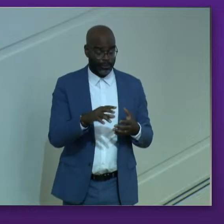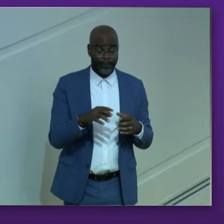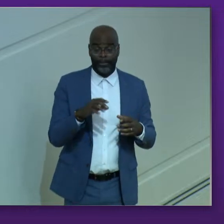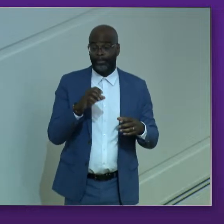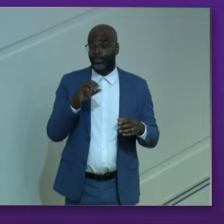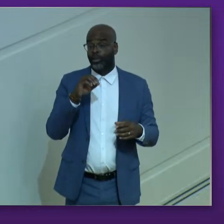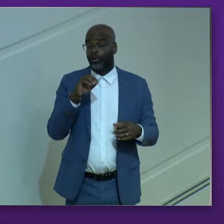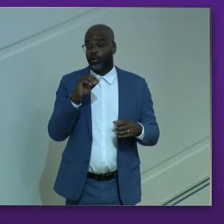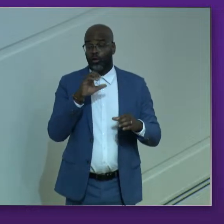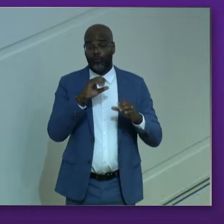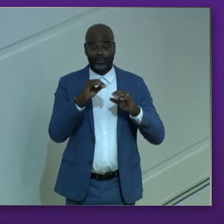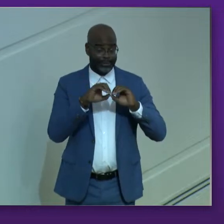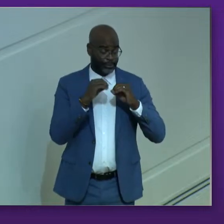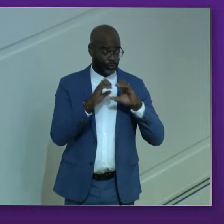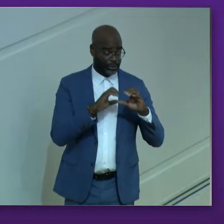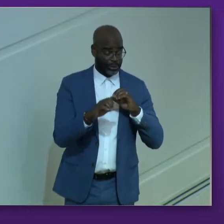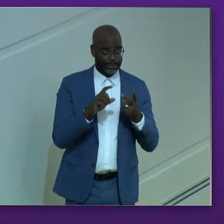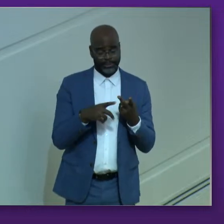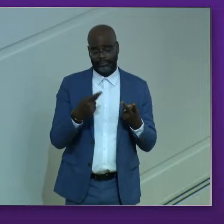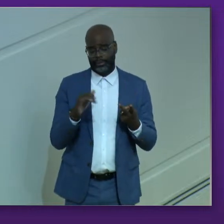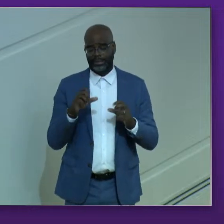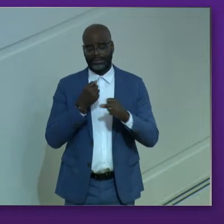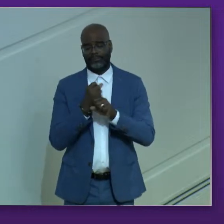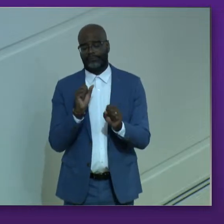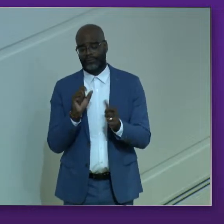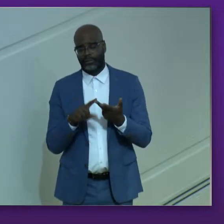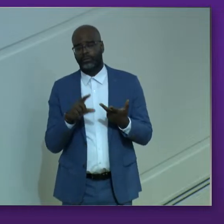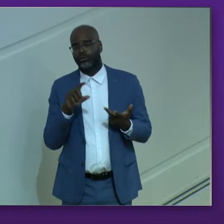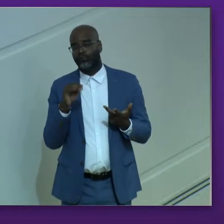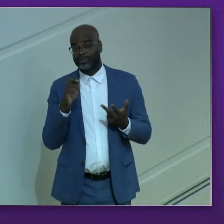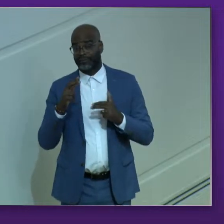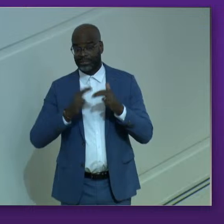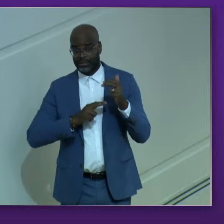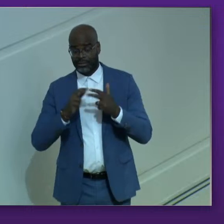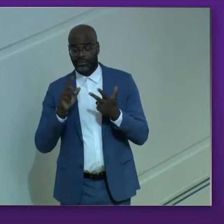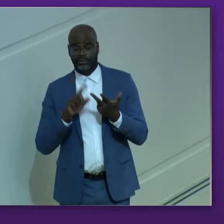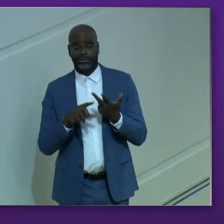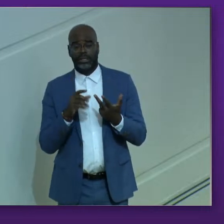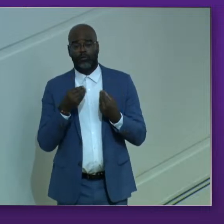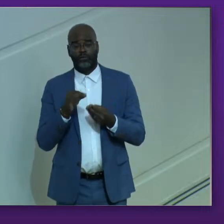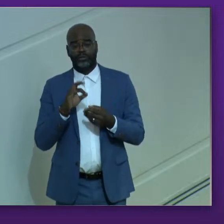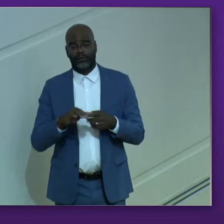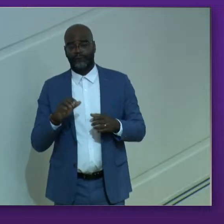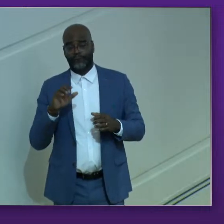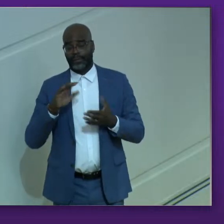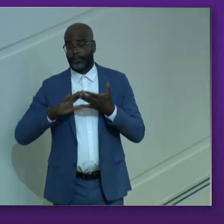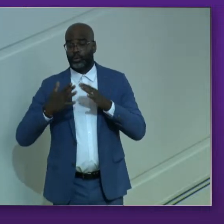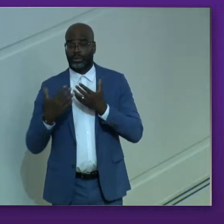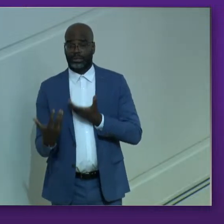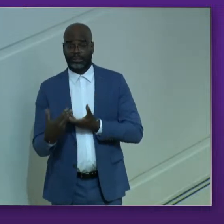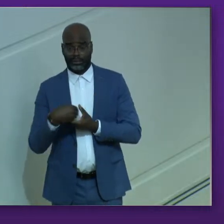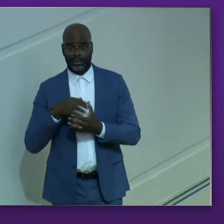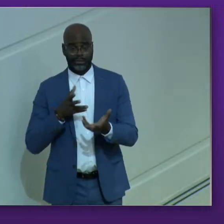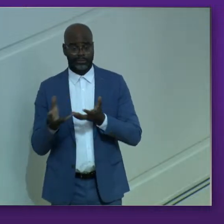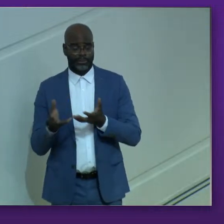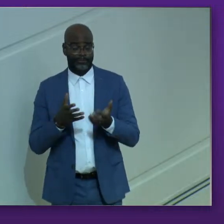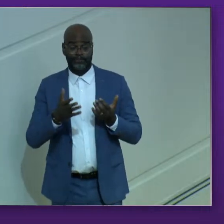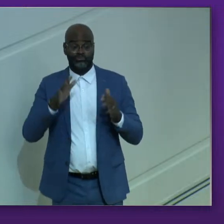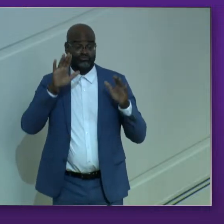NONCREDIT OFFERINGS. FROM PERSONAL DEVELOPMENT TO PROFESSIONAL DEVELOPMENT THE